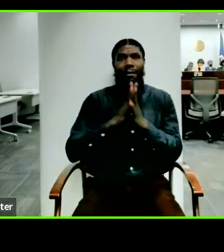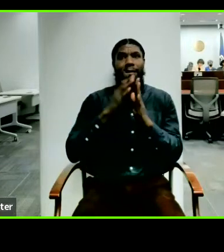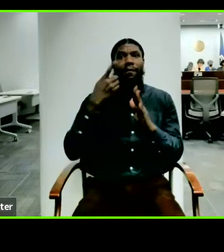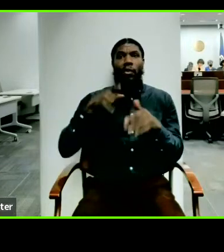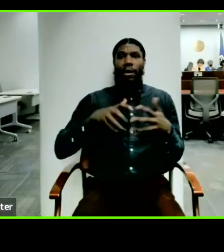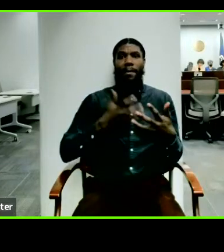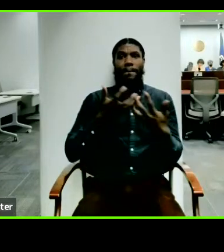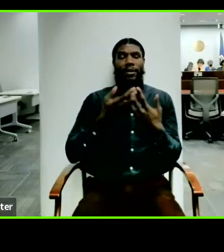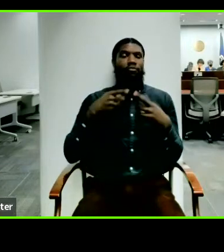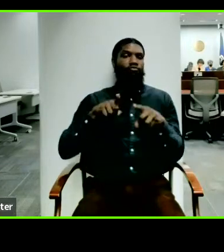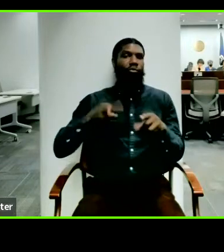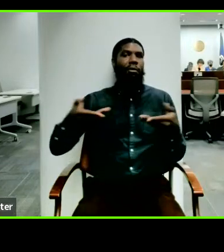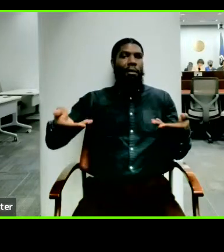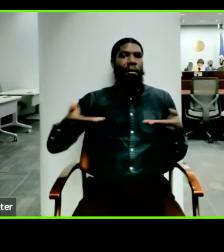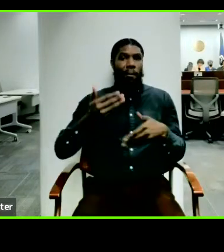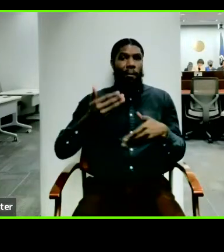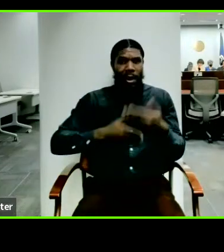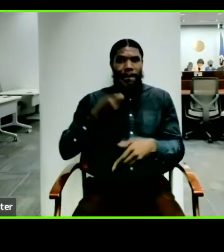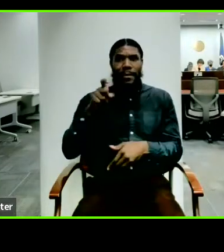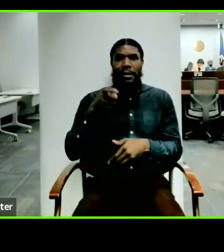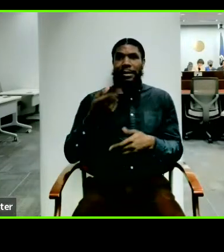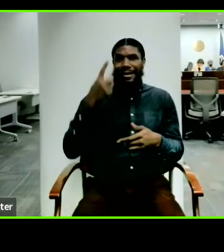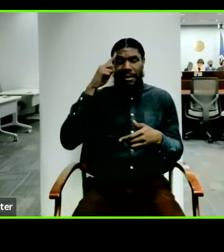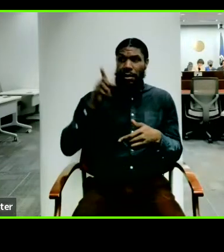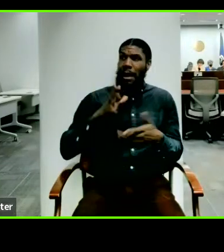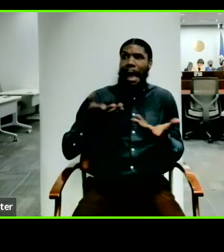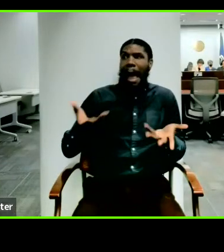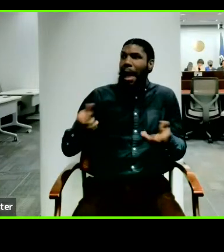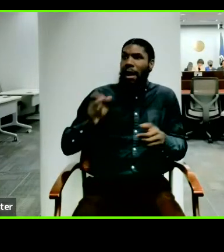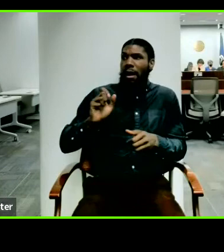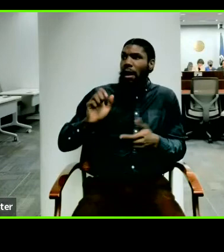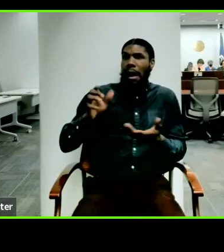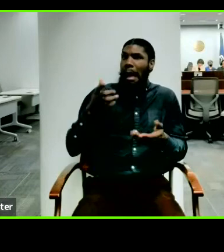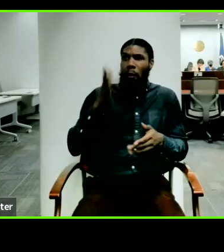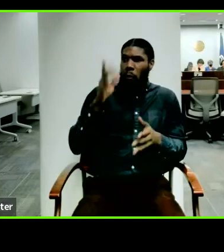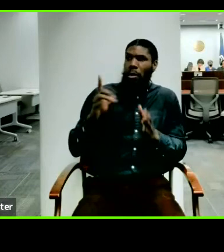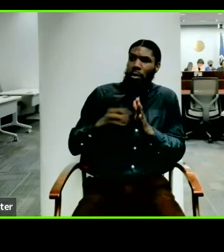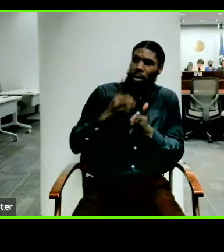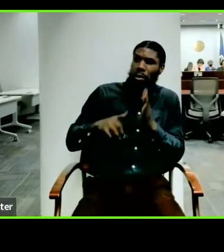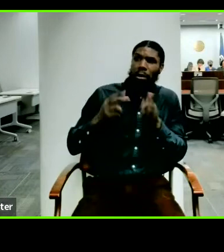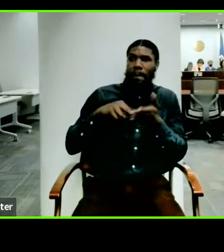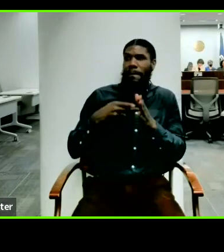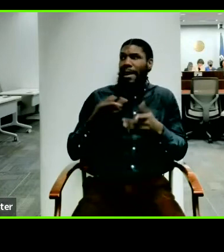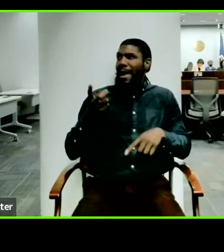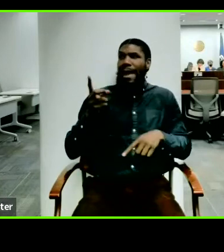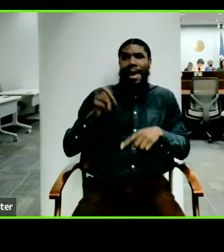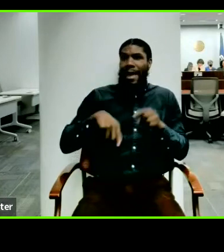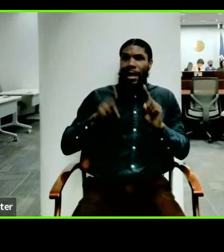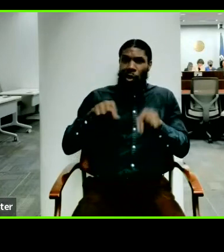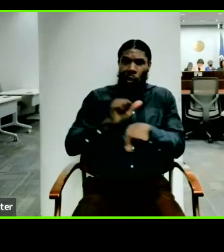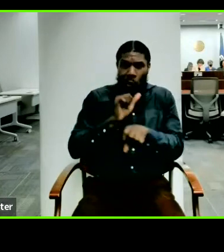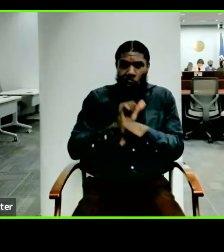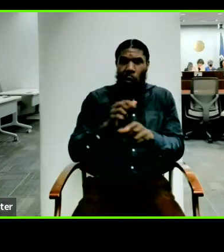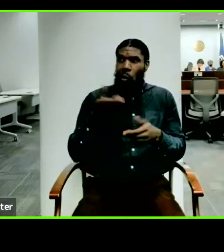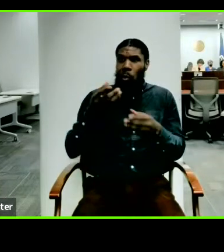process, for fear that it will cost them the job. Through both education and enforcement, the EEOC